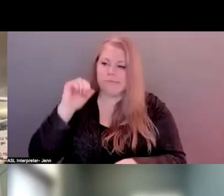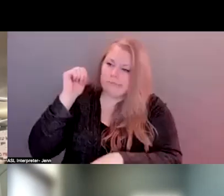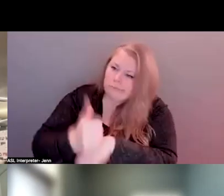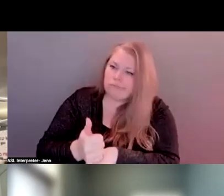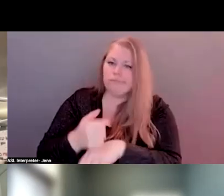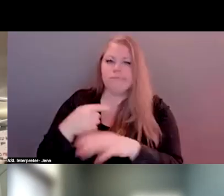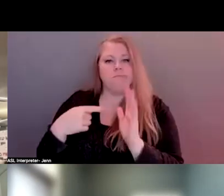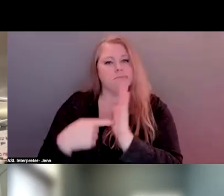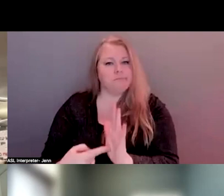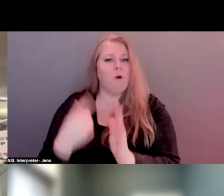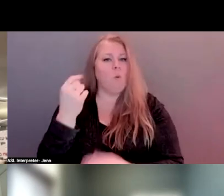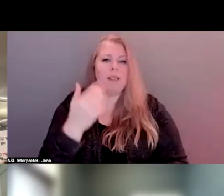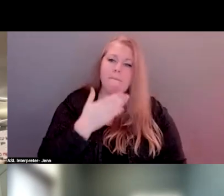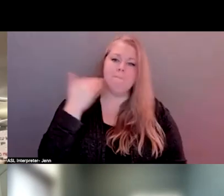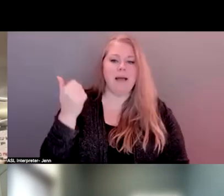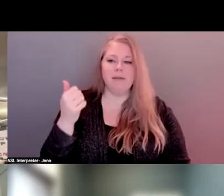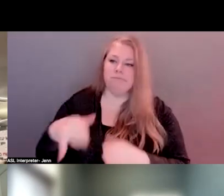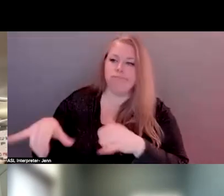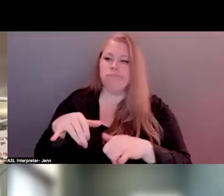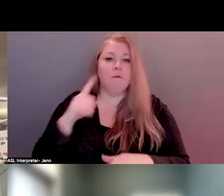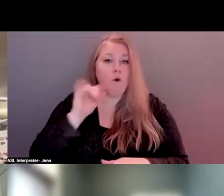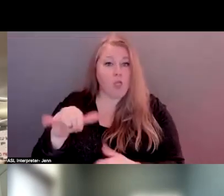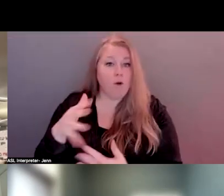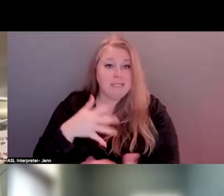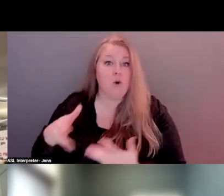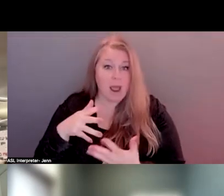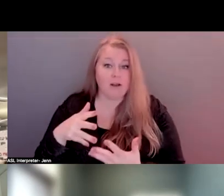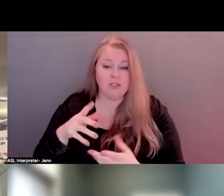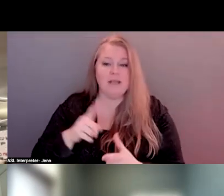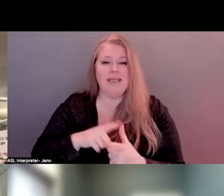what would be the best side of interactions, and then it would be even harder to think